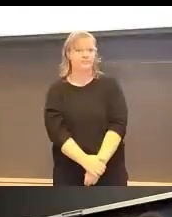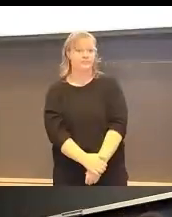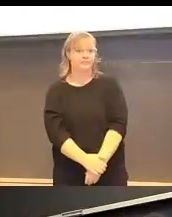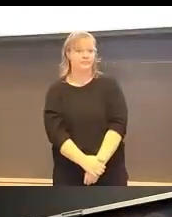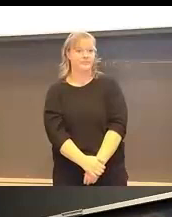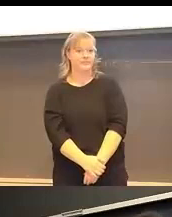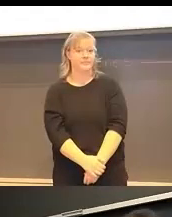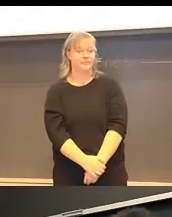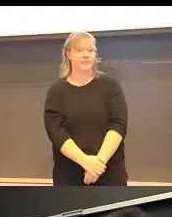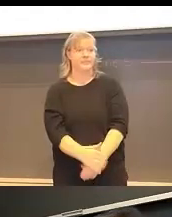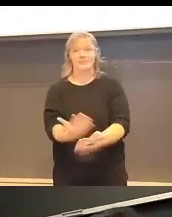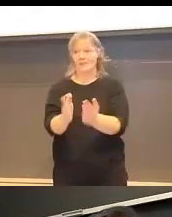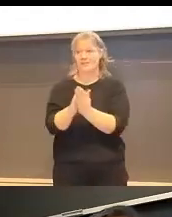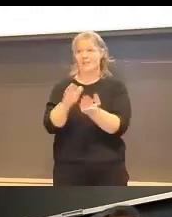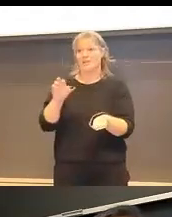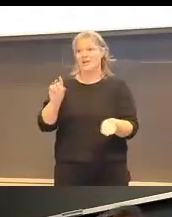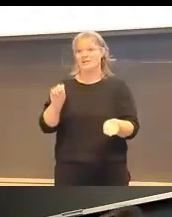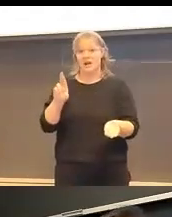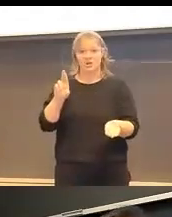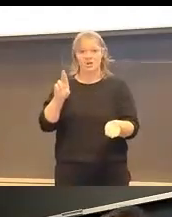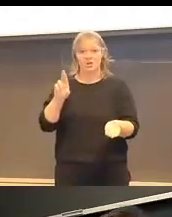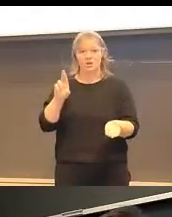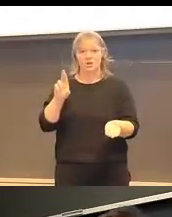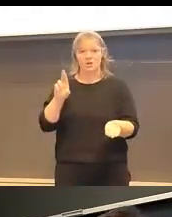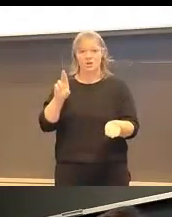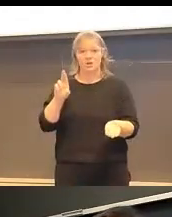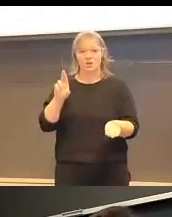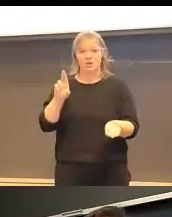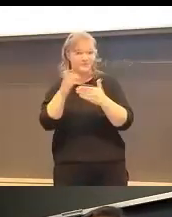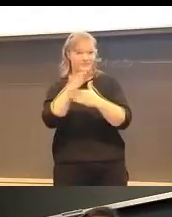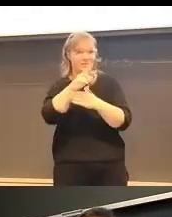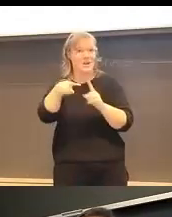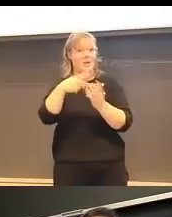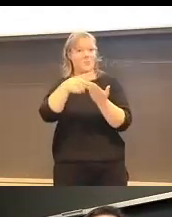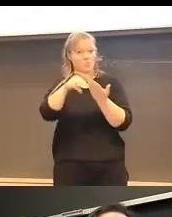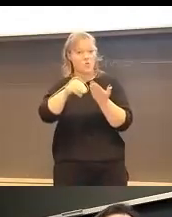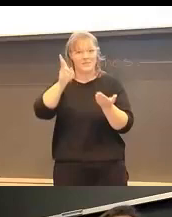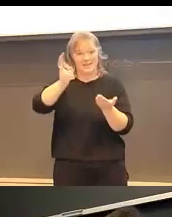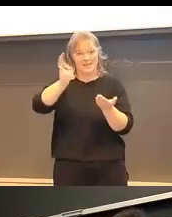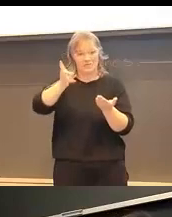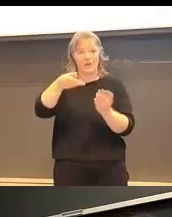is for Dr McDaniel to kick us off and share some about the program history before I do that I want